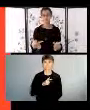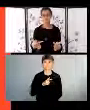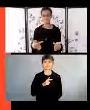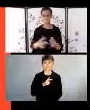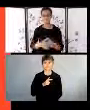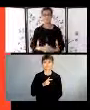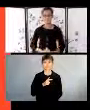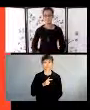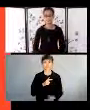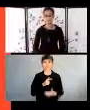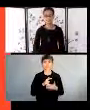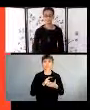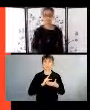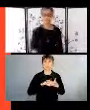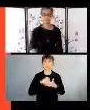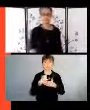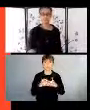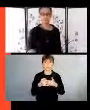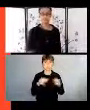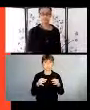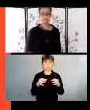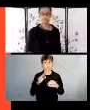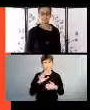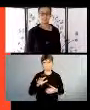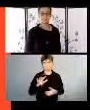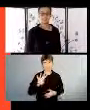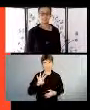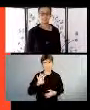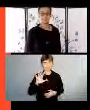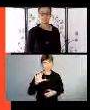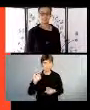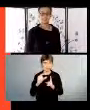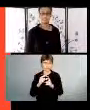Describe your project including what will occur, when it will take place, where it will